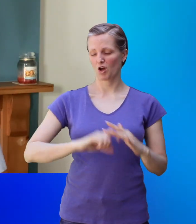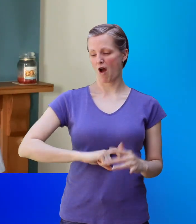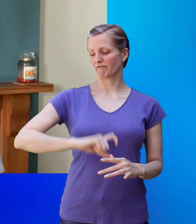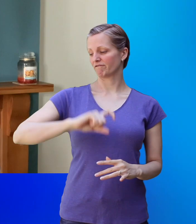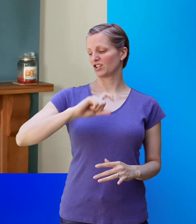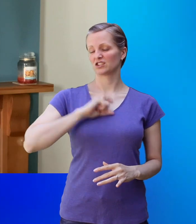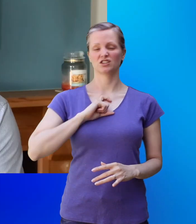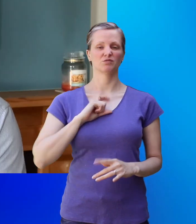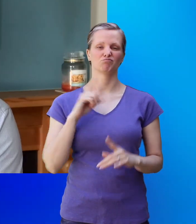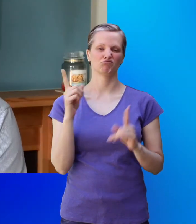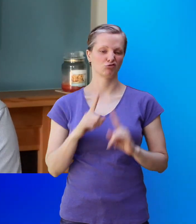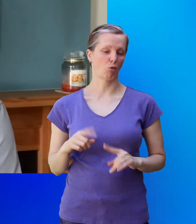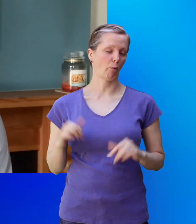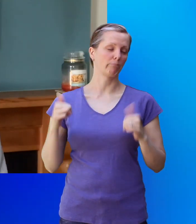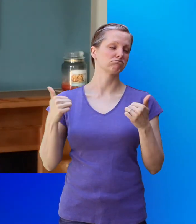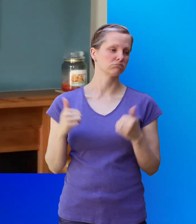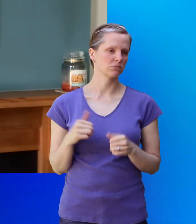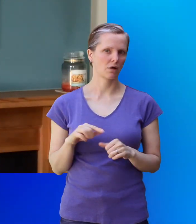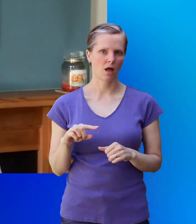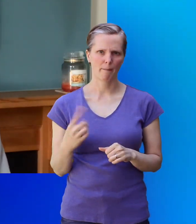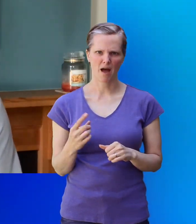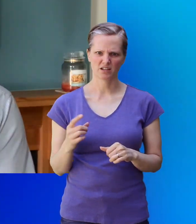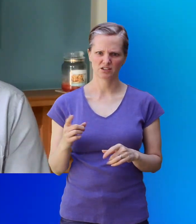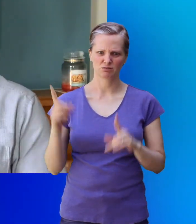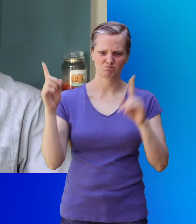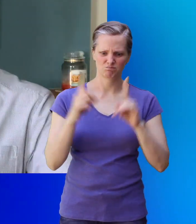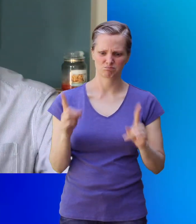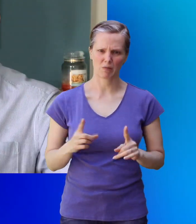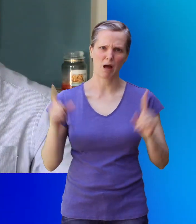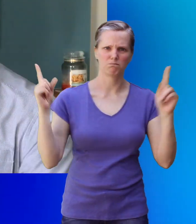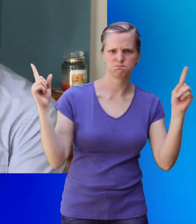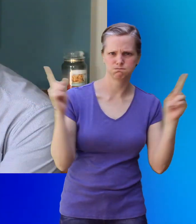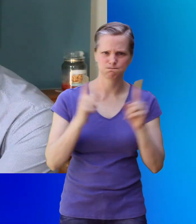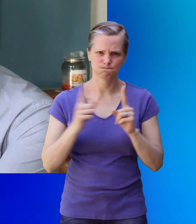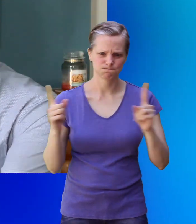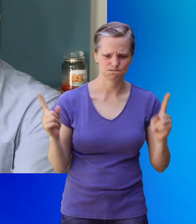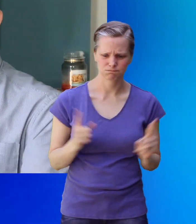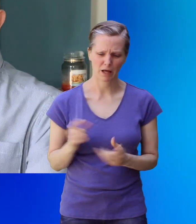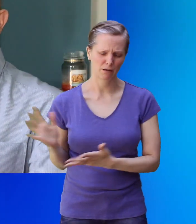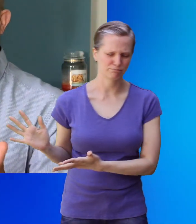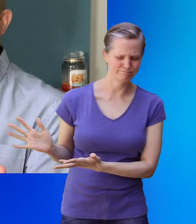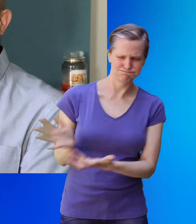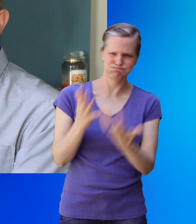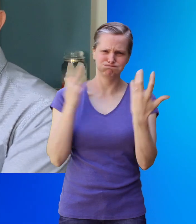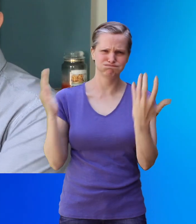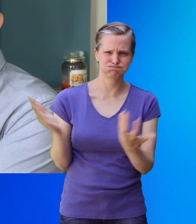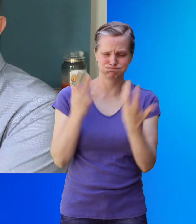But the storm was not holding back, the wind picked up the waves, the waves were